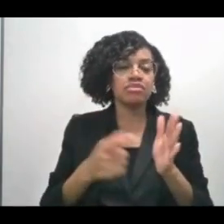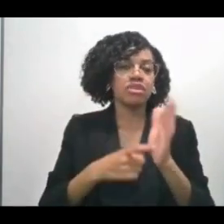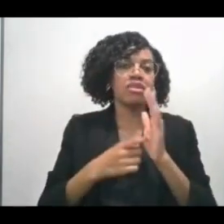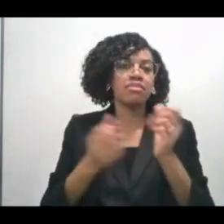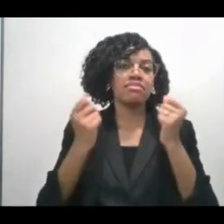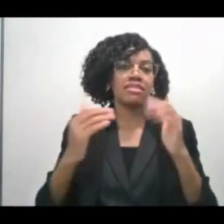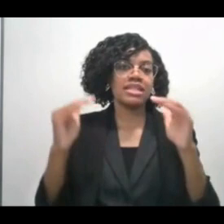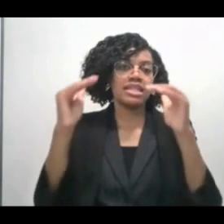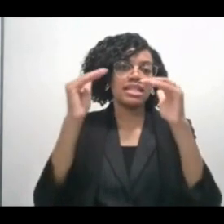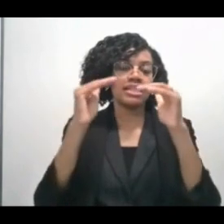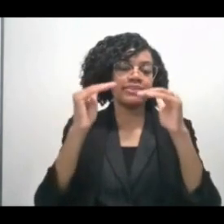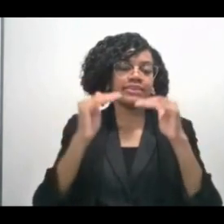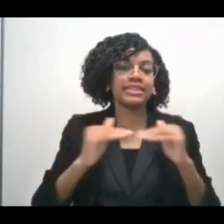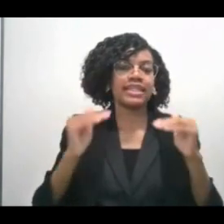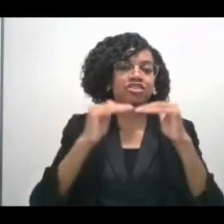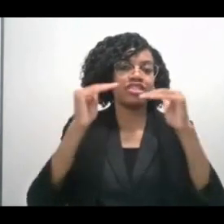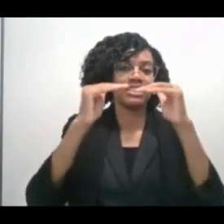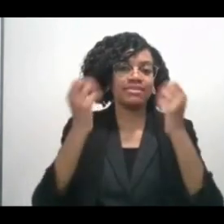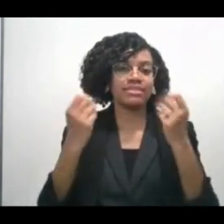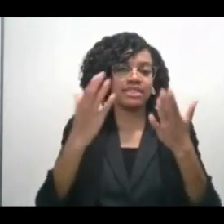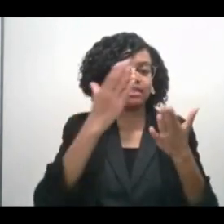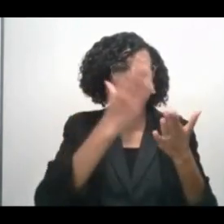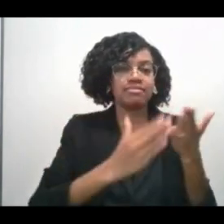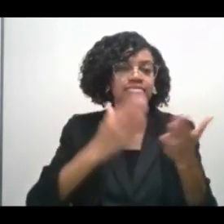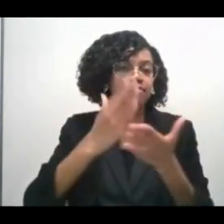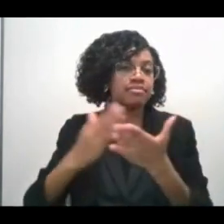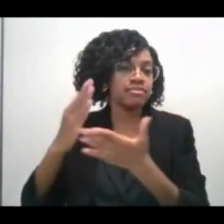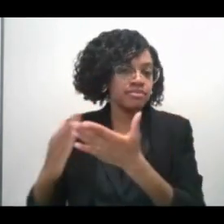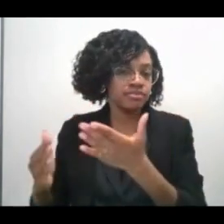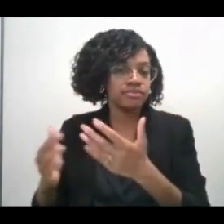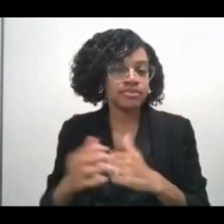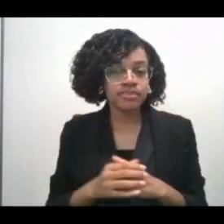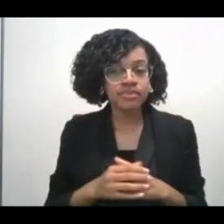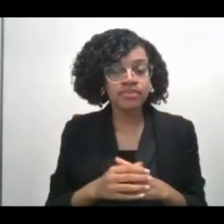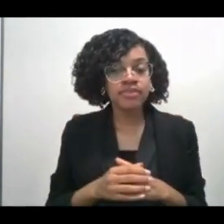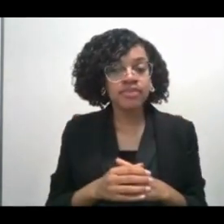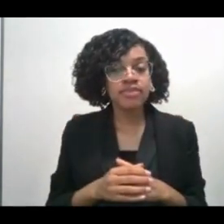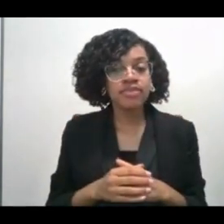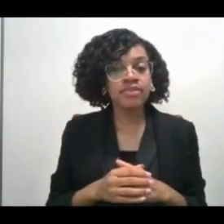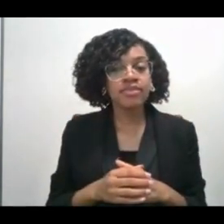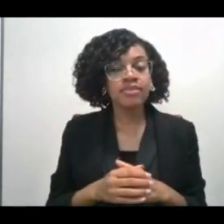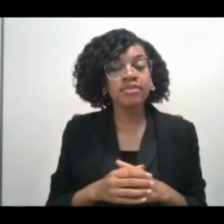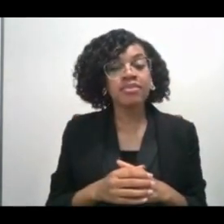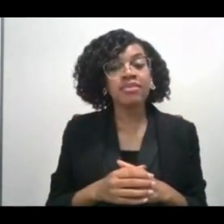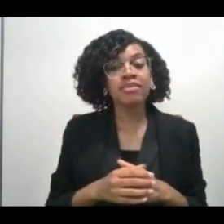very interested in seeing how the respondents to this NOFO are